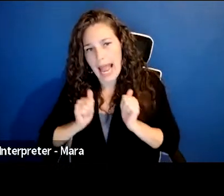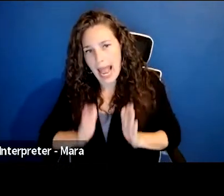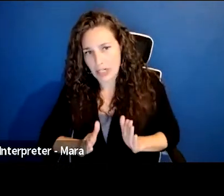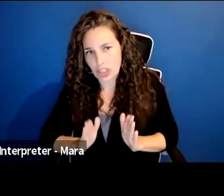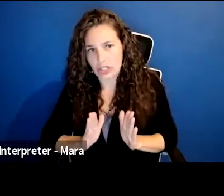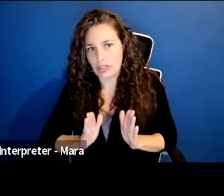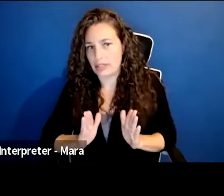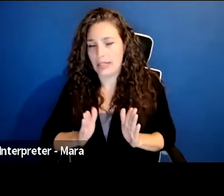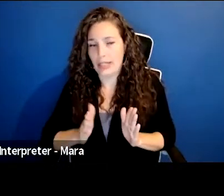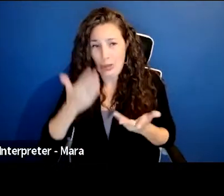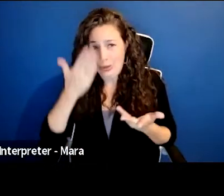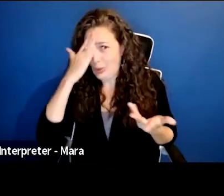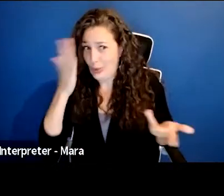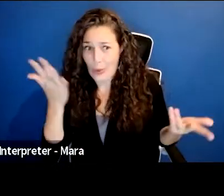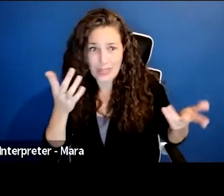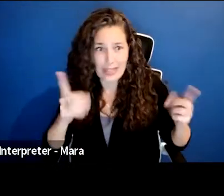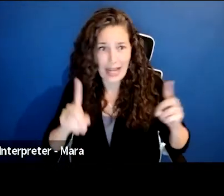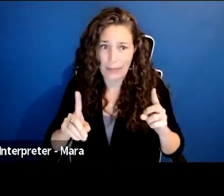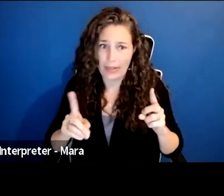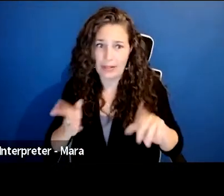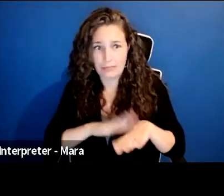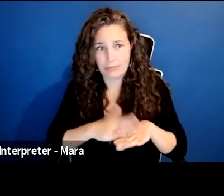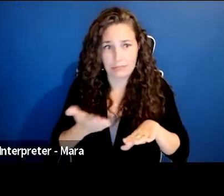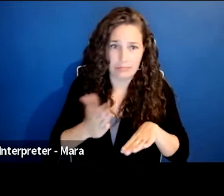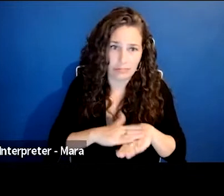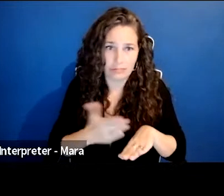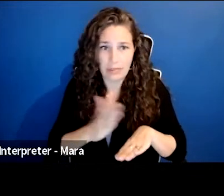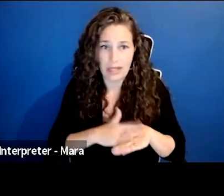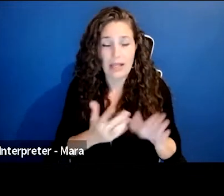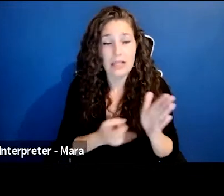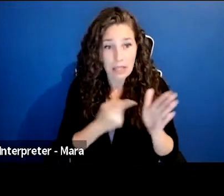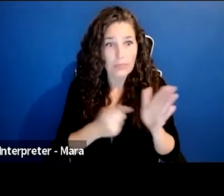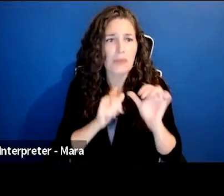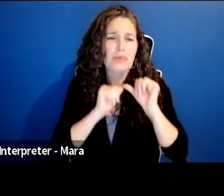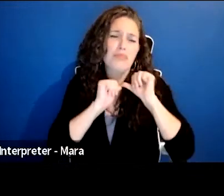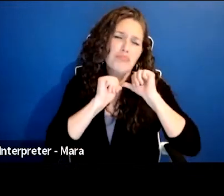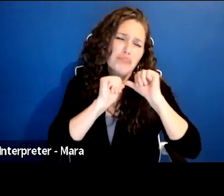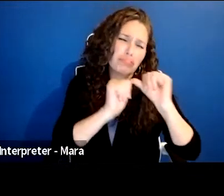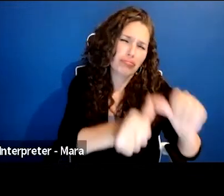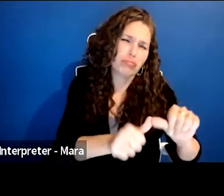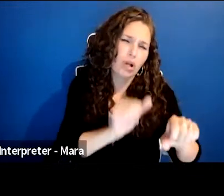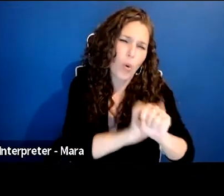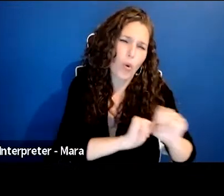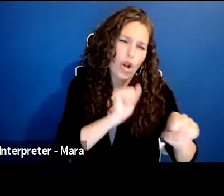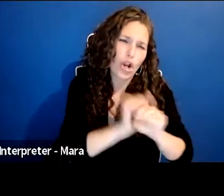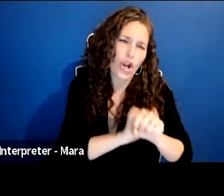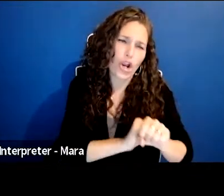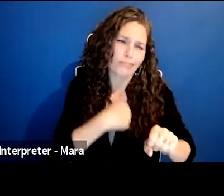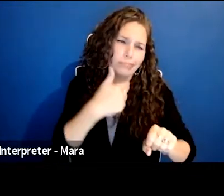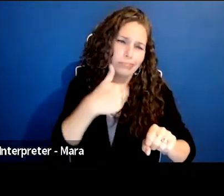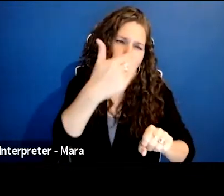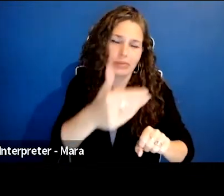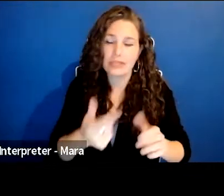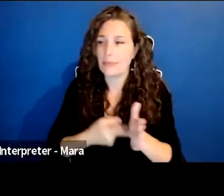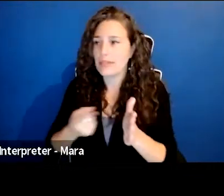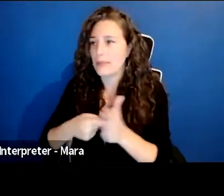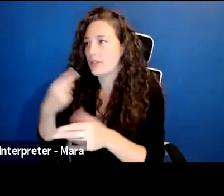and you never know when you're gonna be working for a long period of time, for a short period of time. And the reality is,